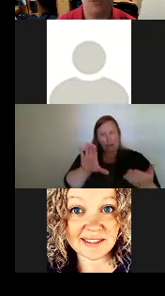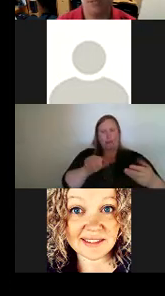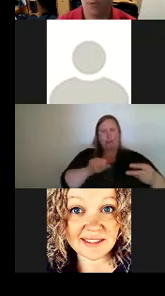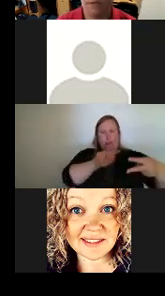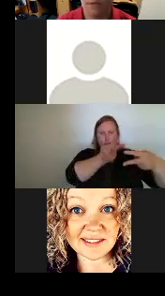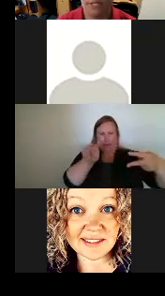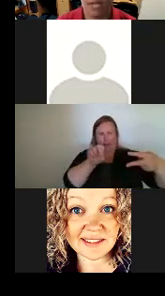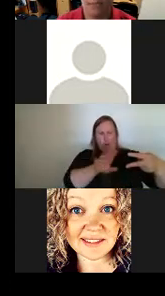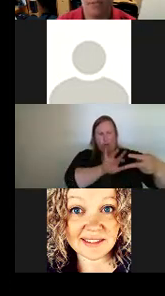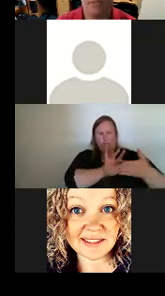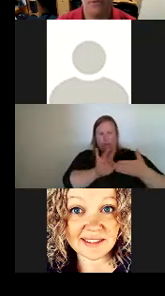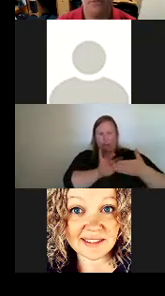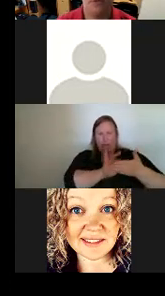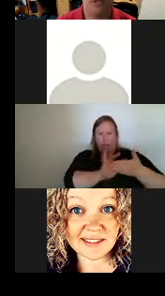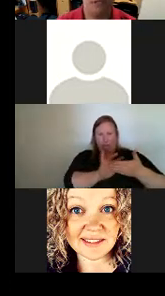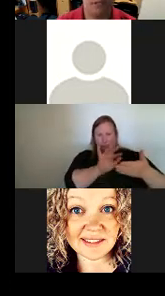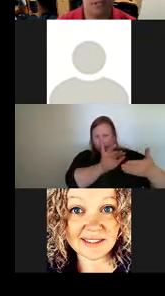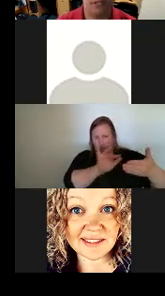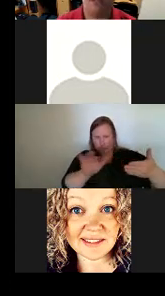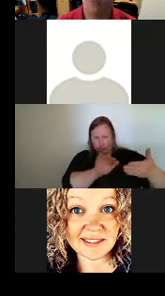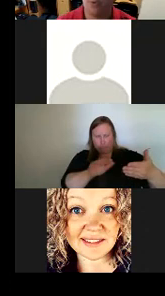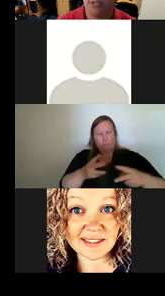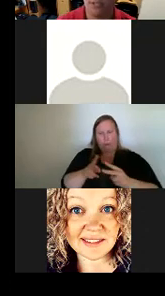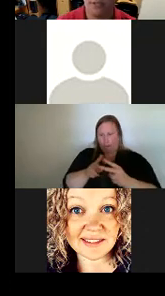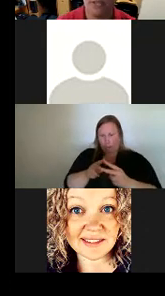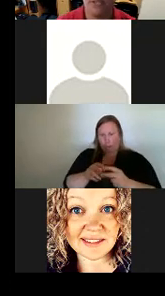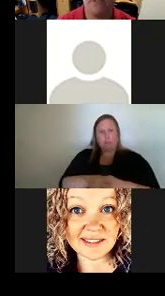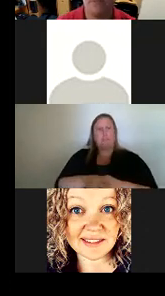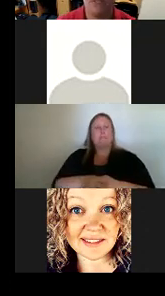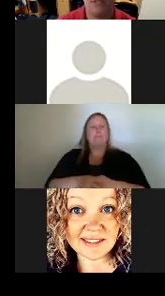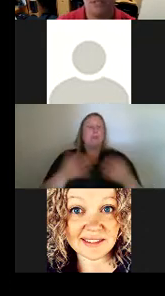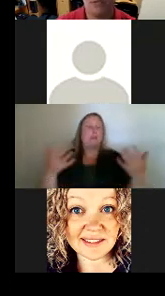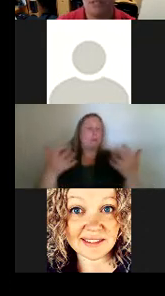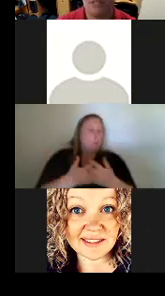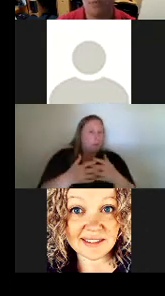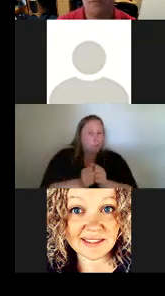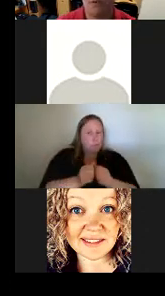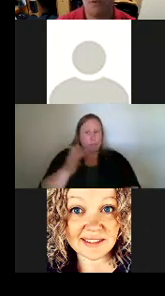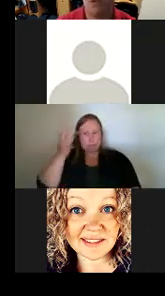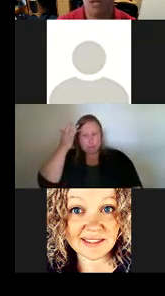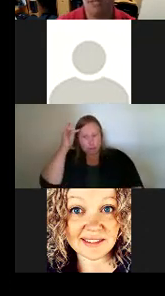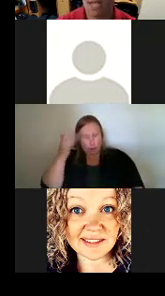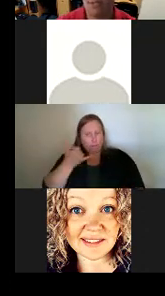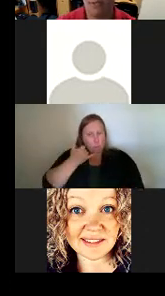THAT'S ANOTHER IMPORTANT CONSIDERATION. IF SOMEONE WILL BE USING A SMARTPHONE, A TABLET OR